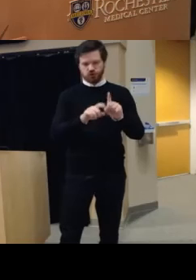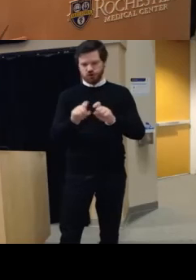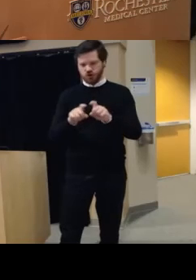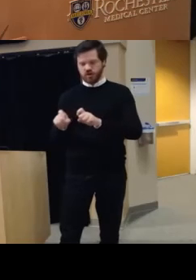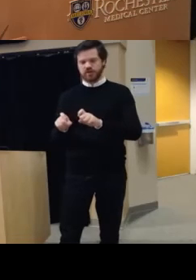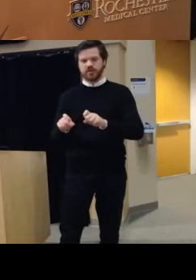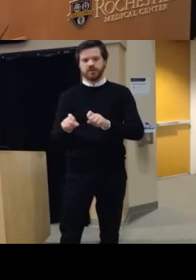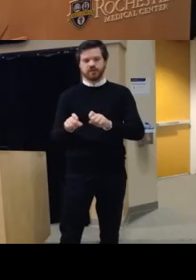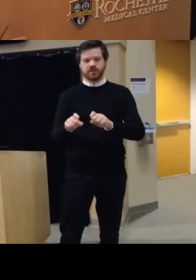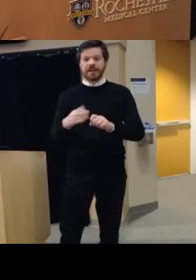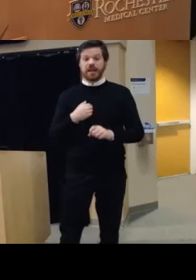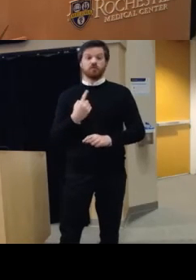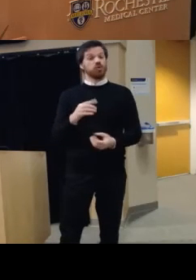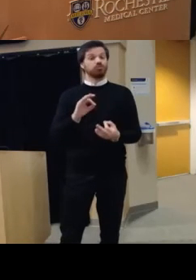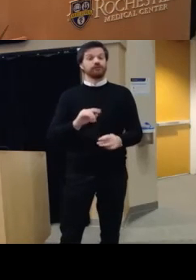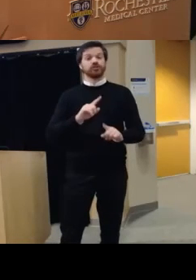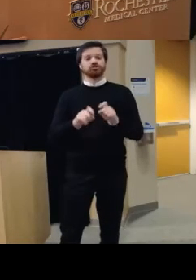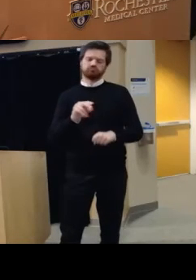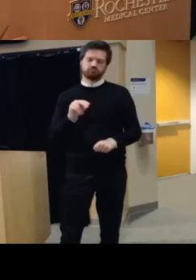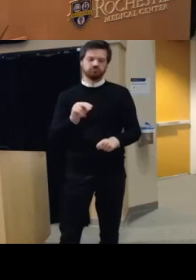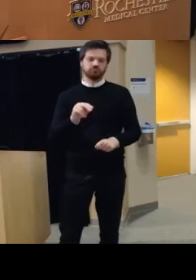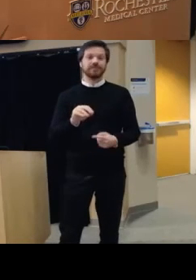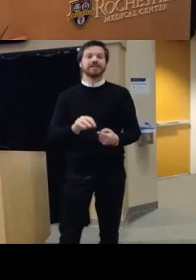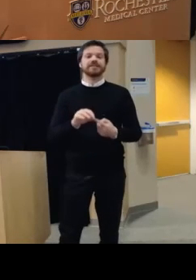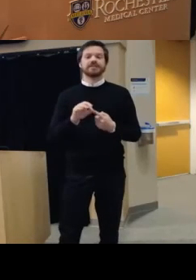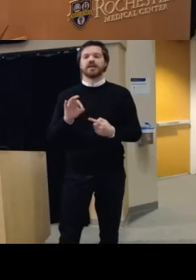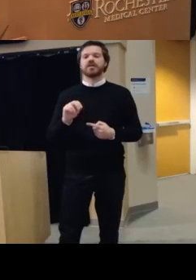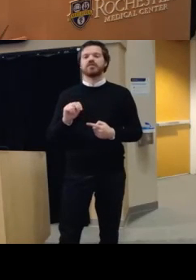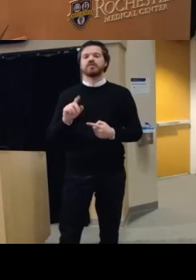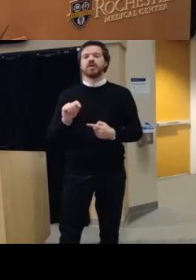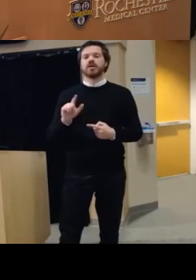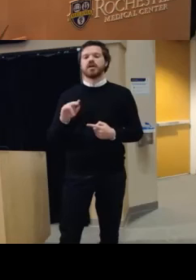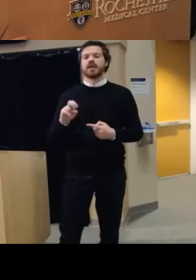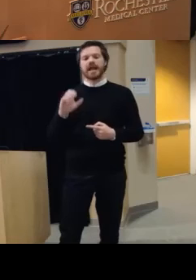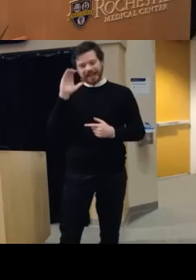no one perfect survey um EX accept Frontline listening conversations um but we'll we'll